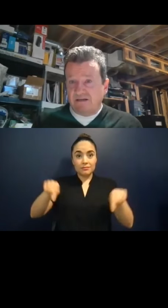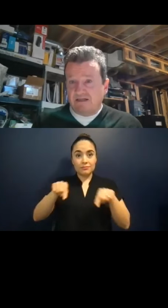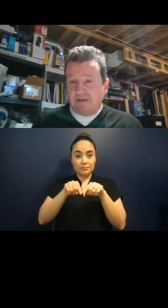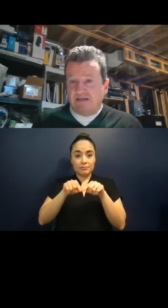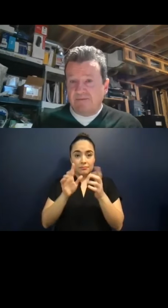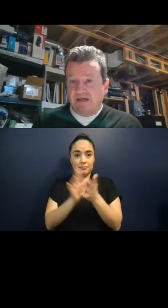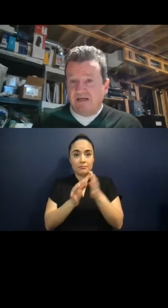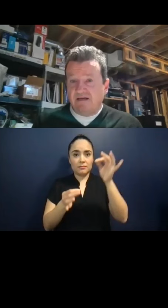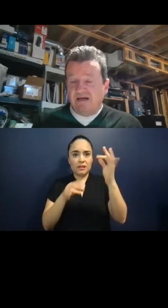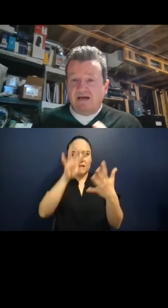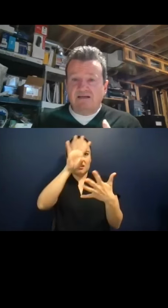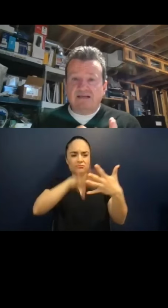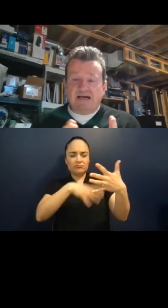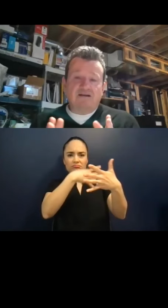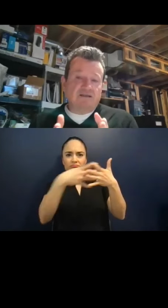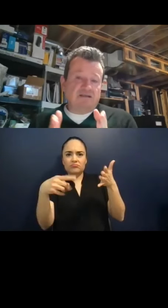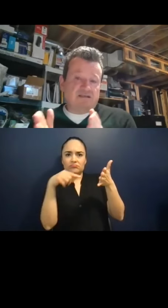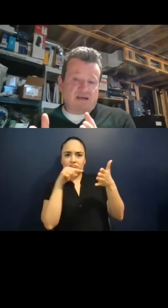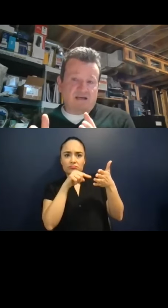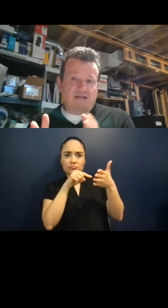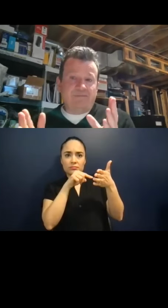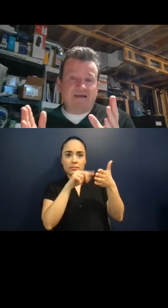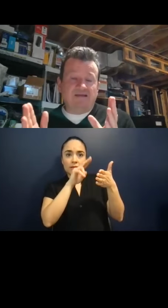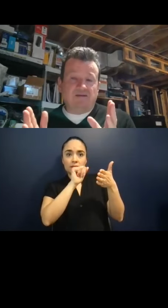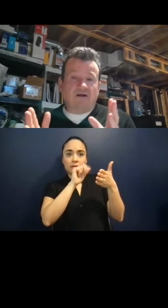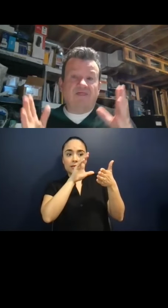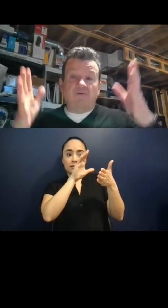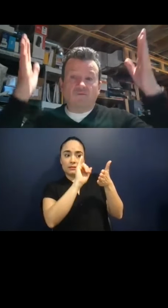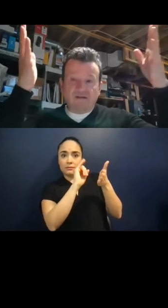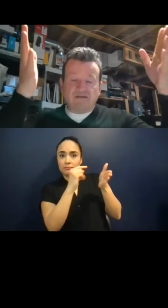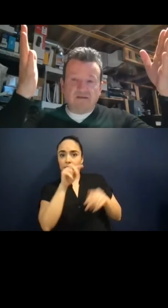You can read the on your own. It explained to us